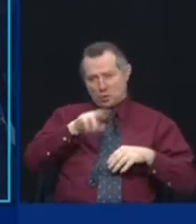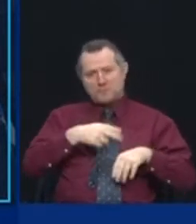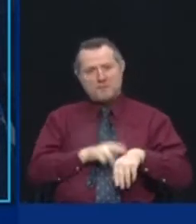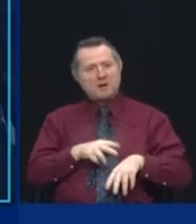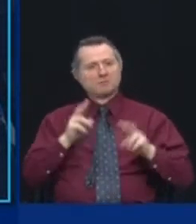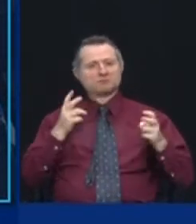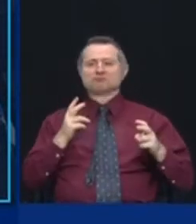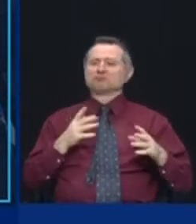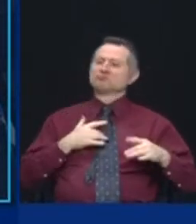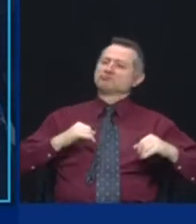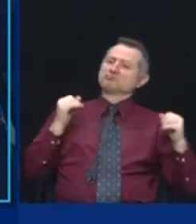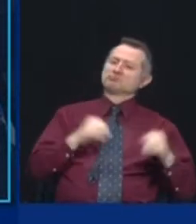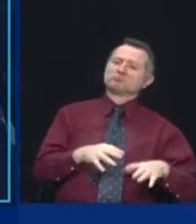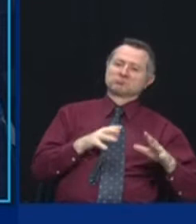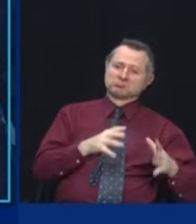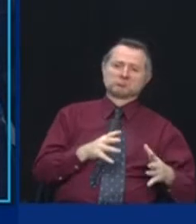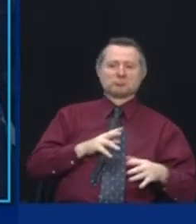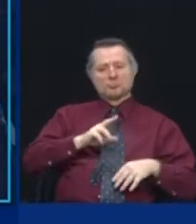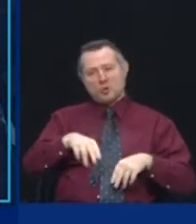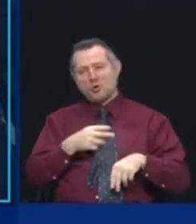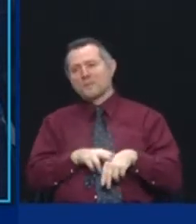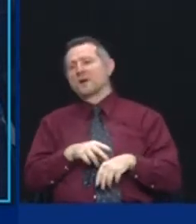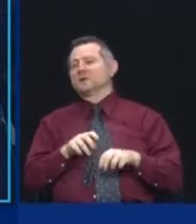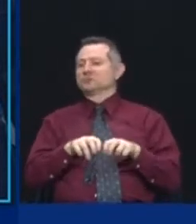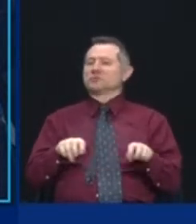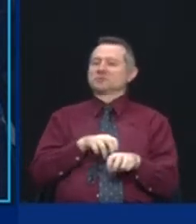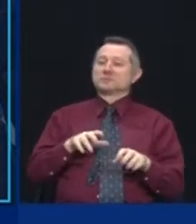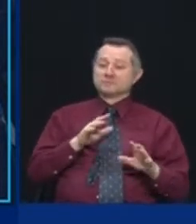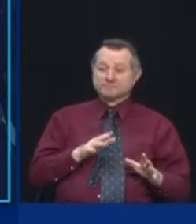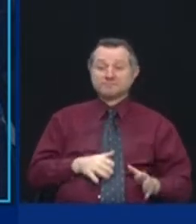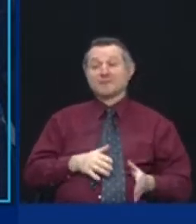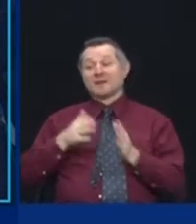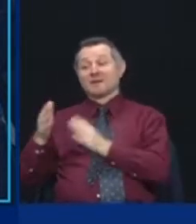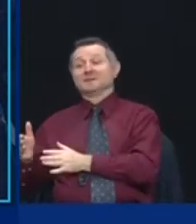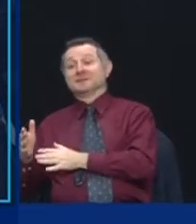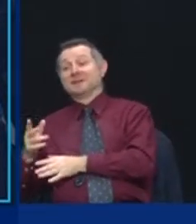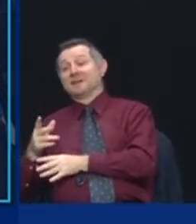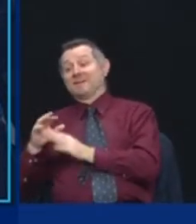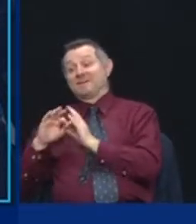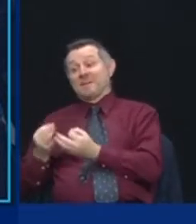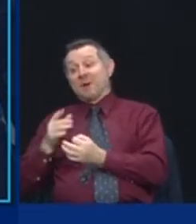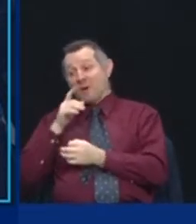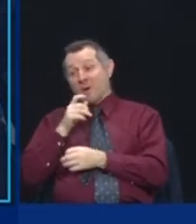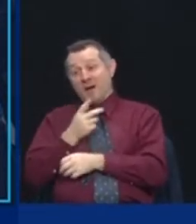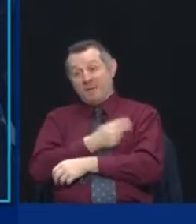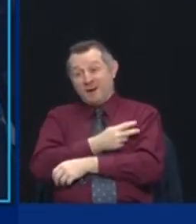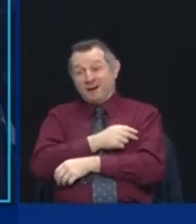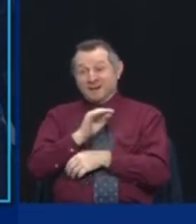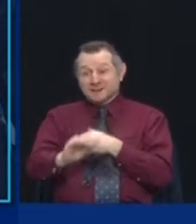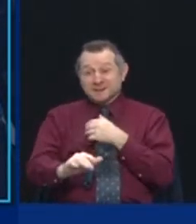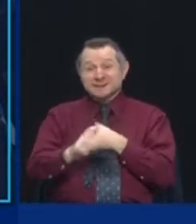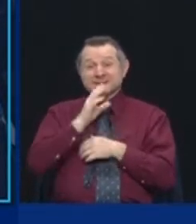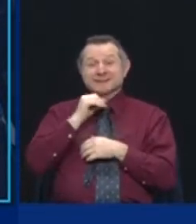SIT NEXT TO YOUR FRIENDS. SIT NEXT TO YOUR FAMILY. JUST NORMAL CAPACITY, NORMAL